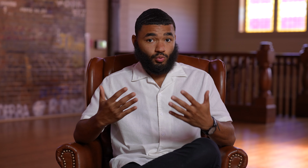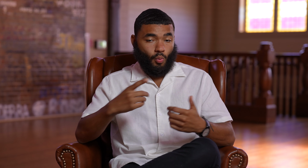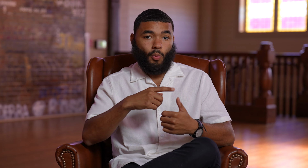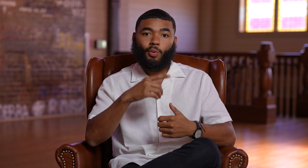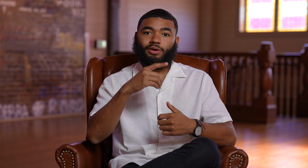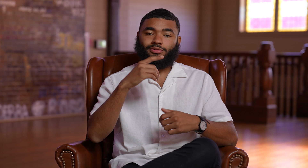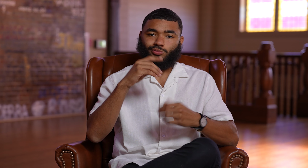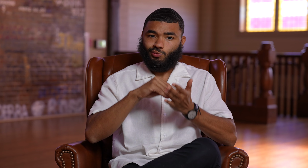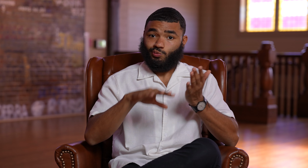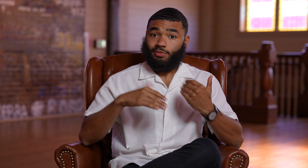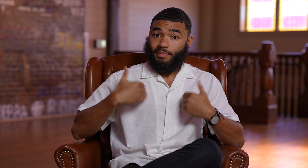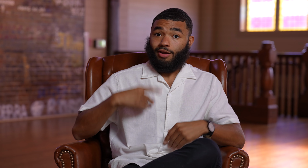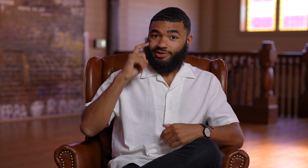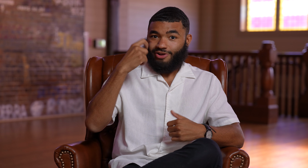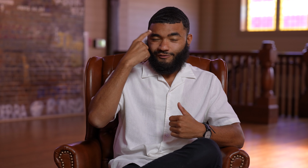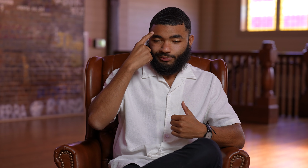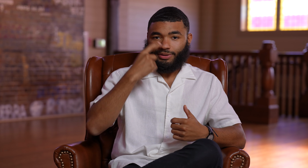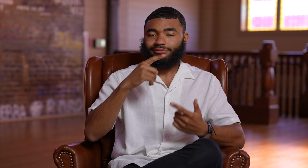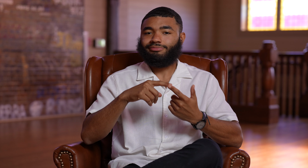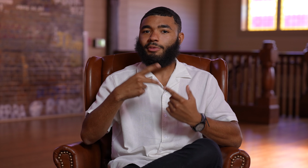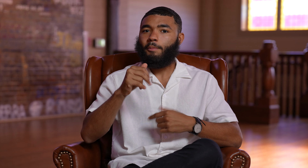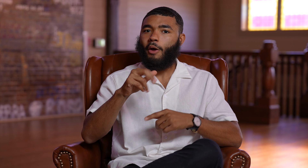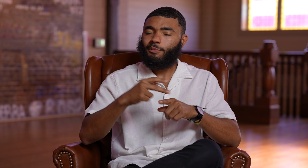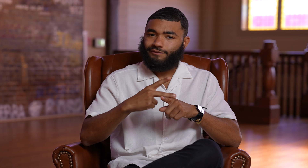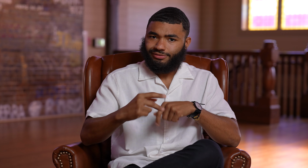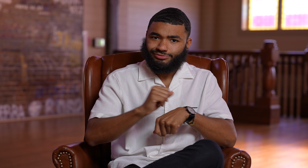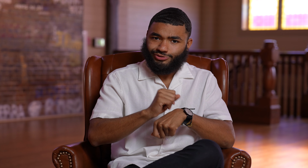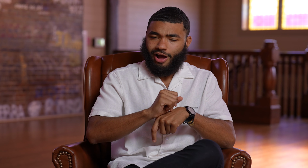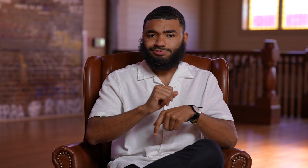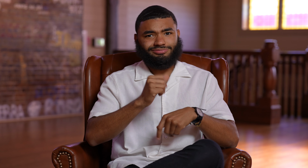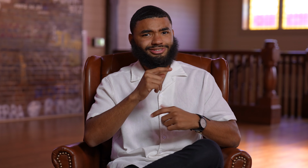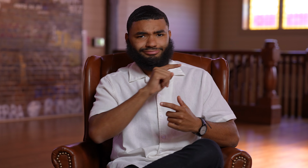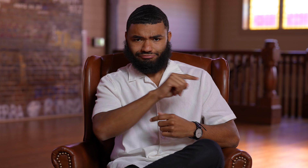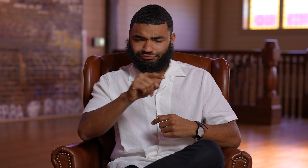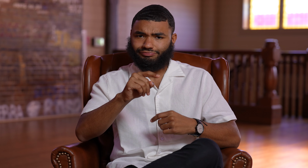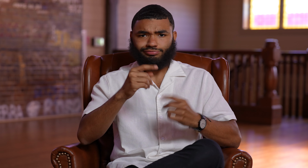My experience with Student Body Government and paraprofessional work